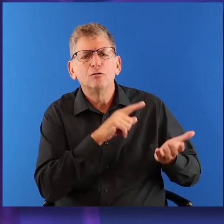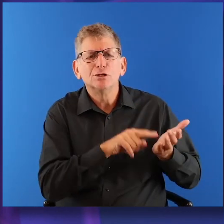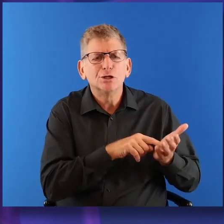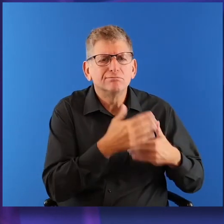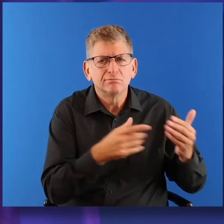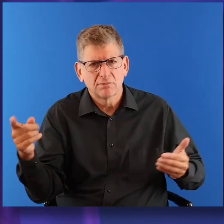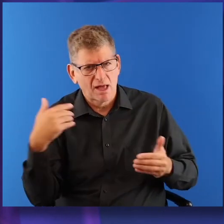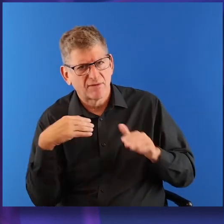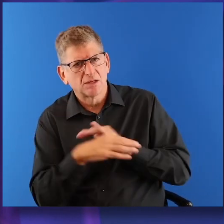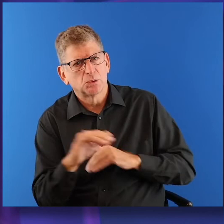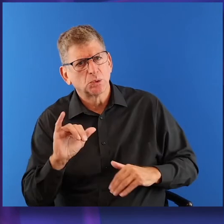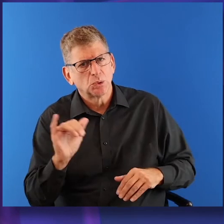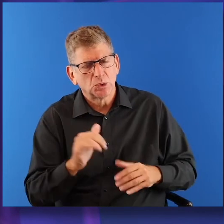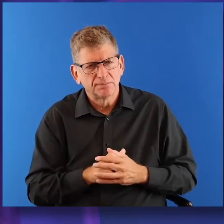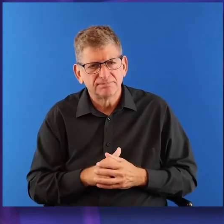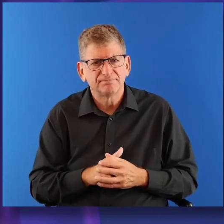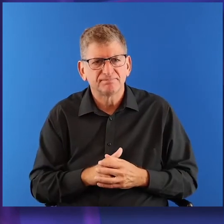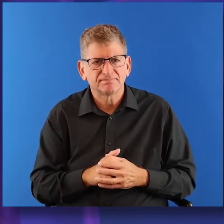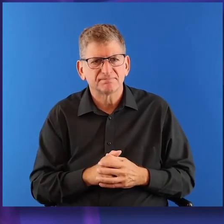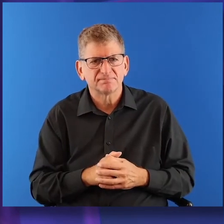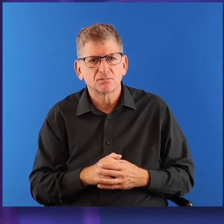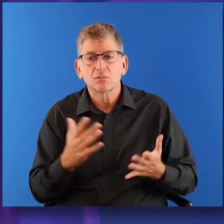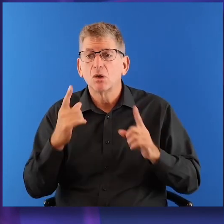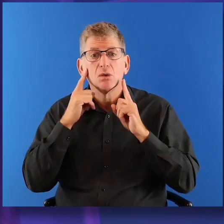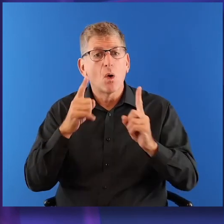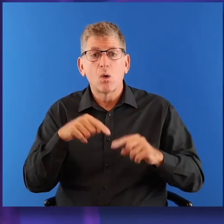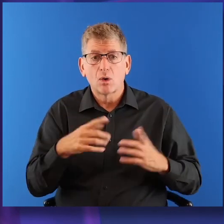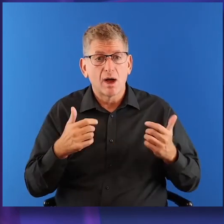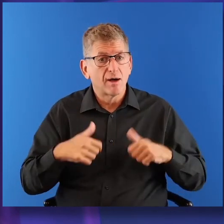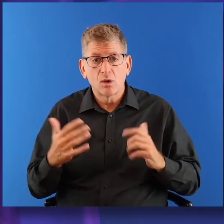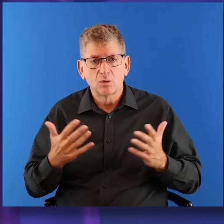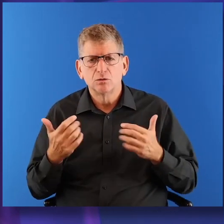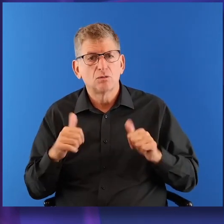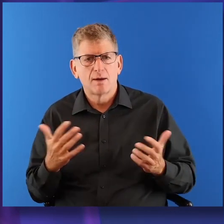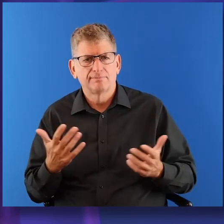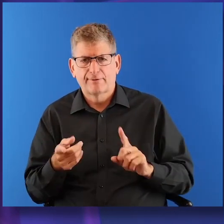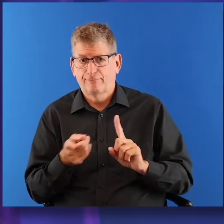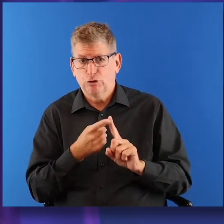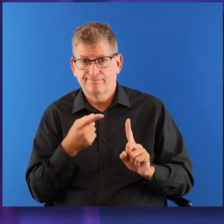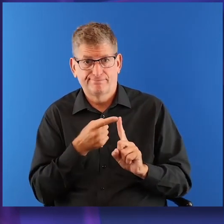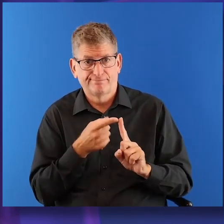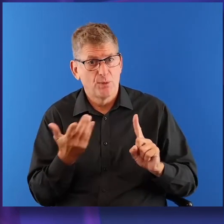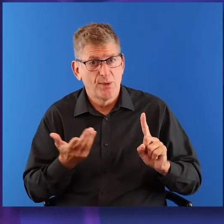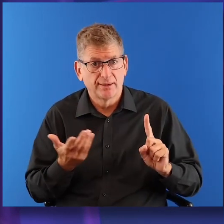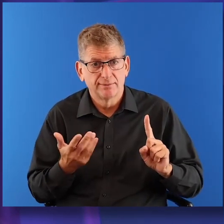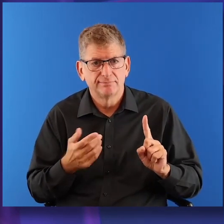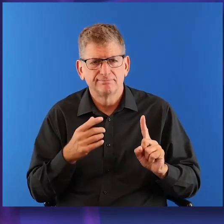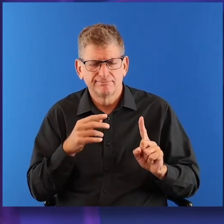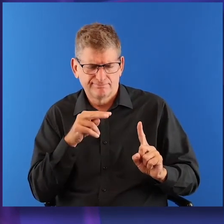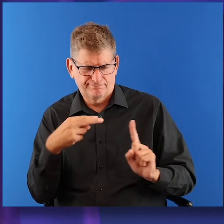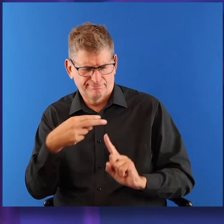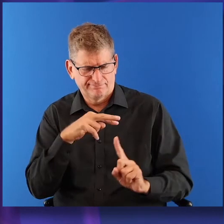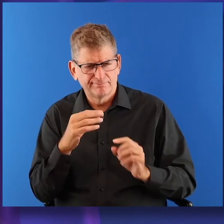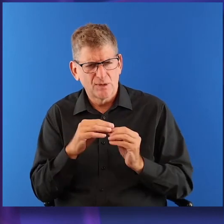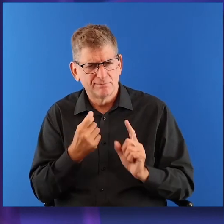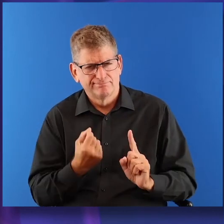they get access to do research as well. The goals of this effort are first to